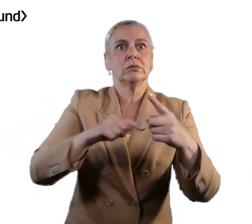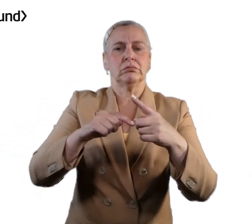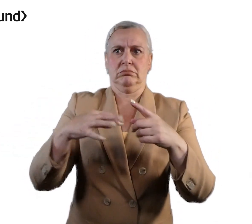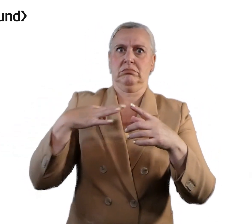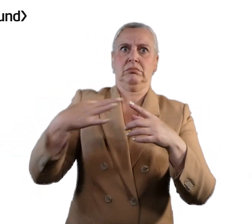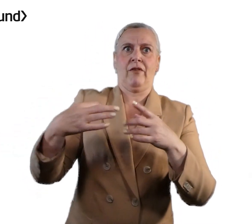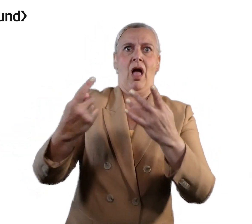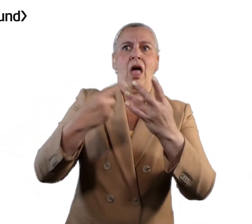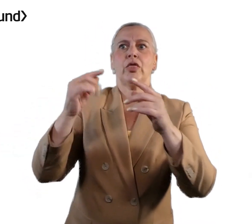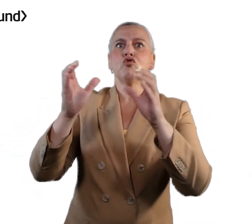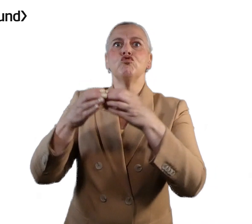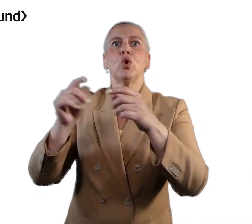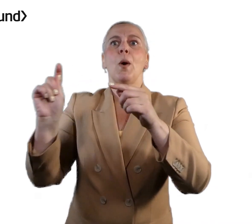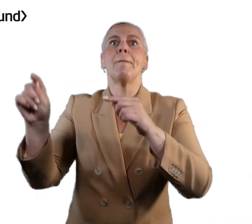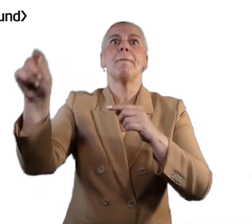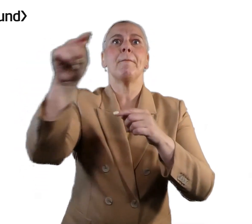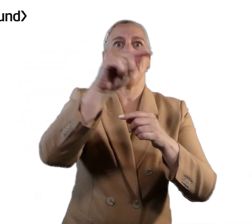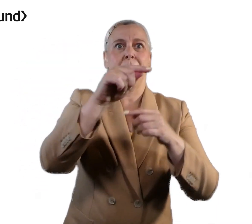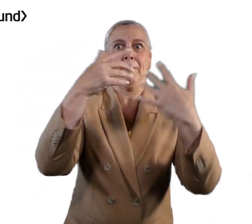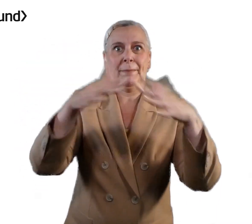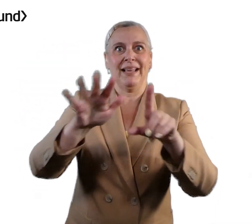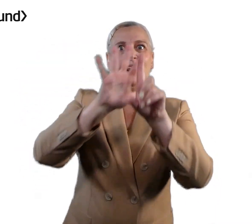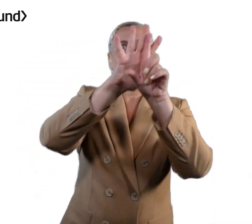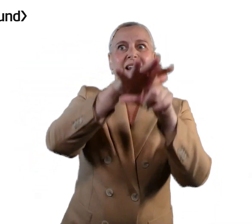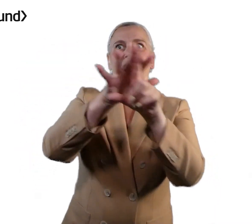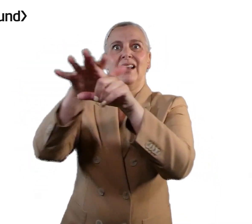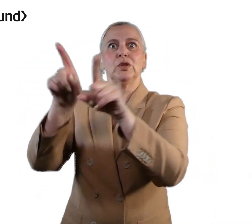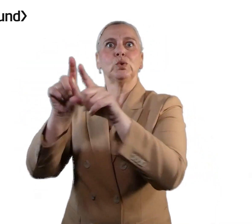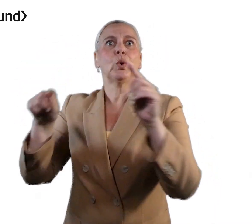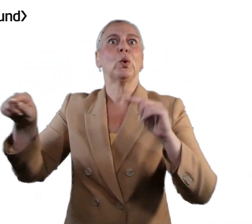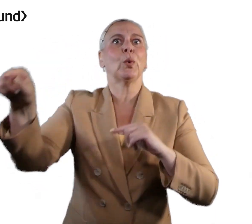other groups that are discriminated against,